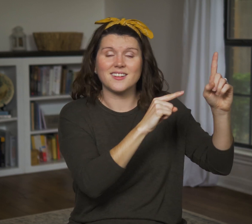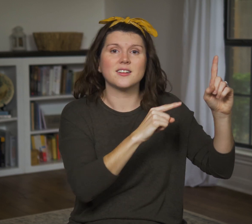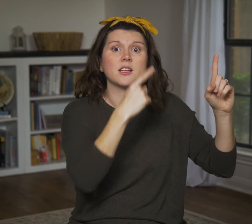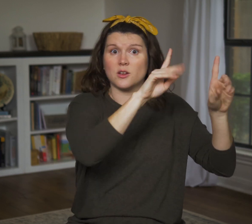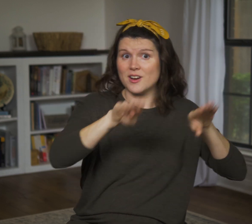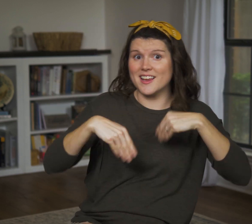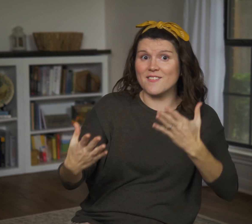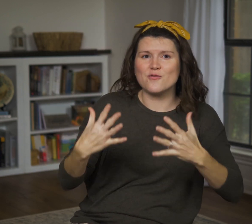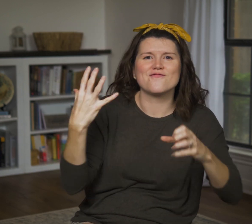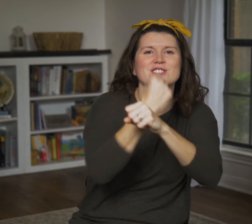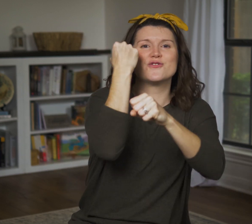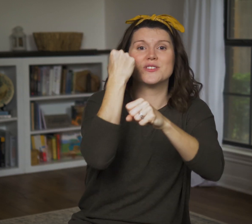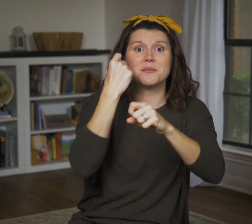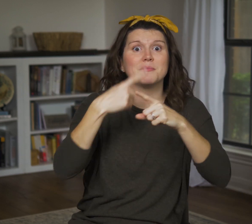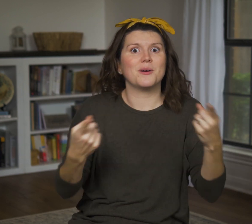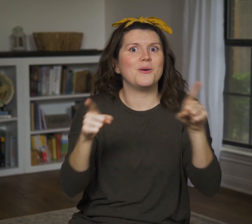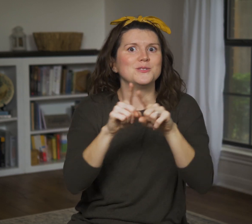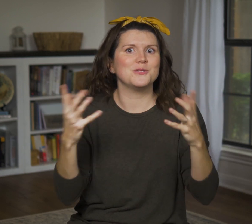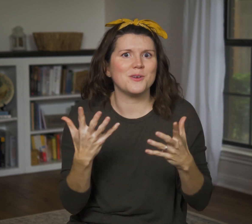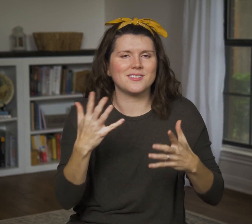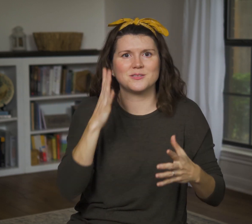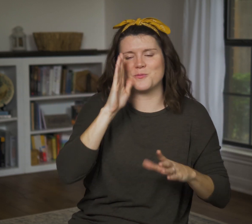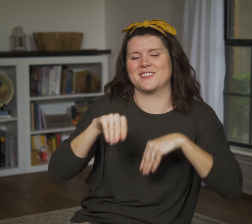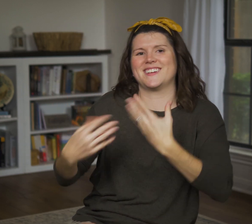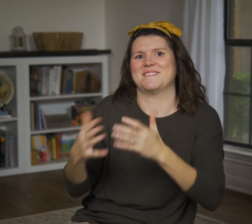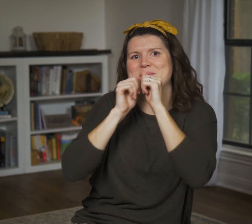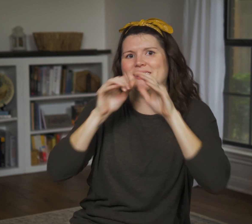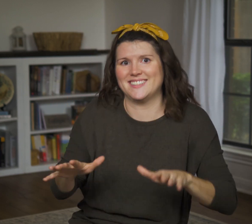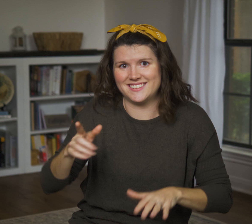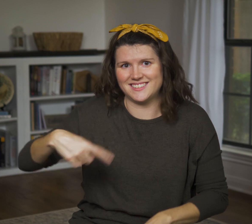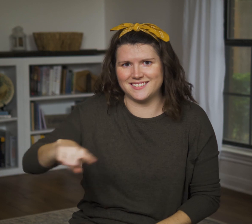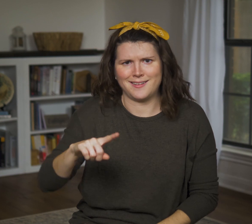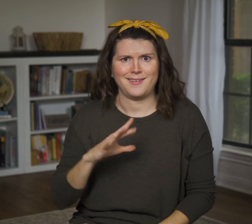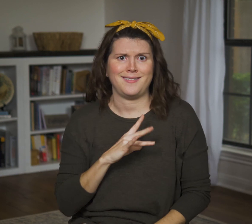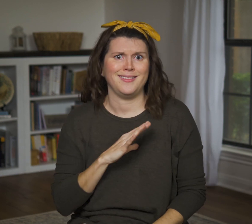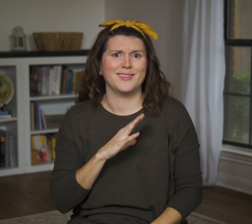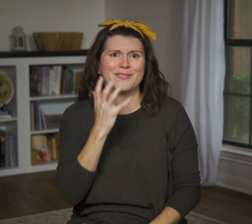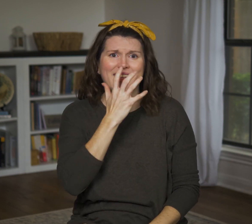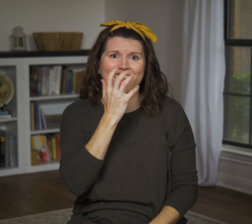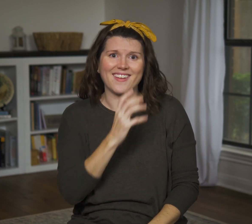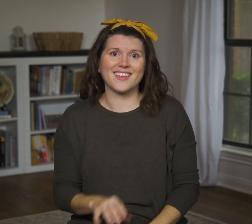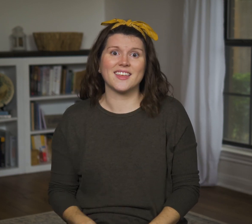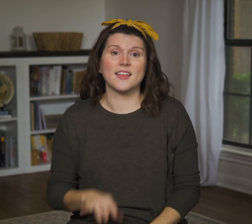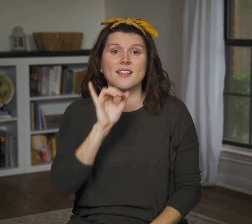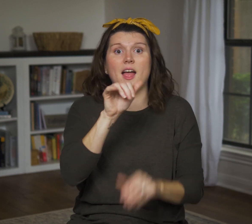Not only will He give them victory in battle, but He’ll command His blessing on them. Wow!